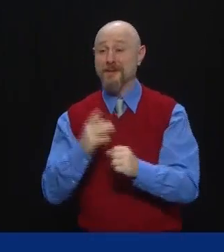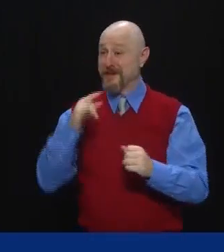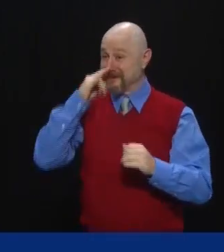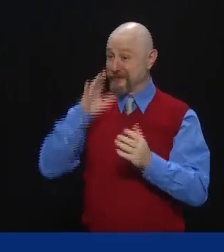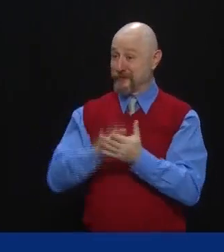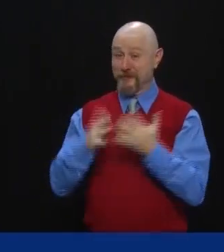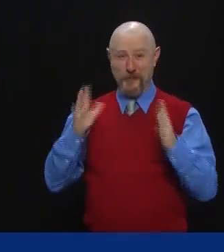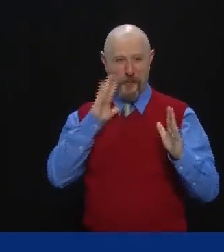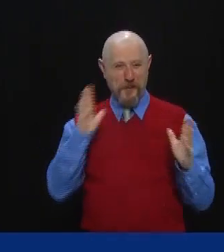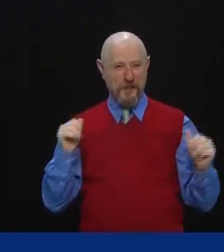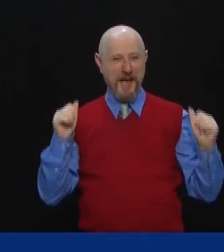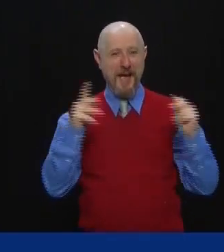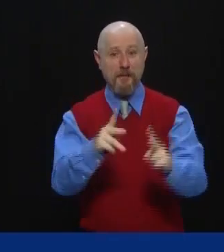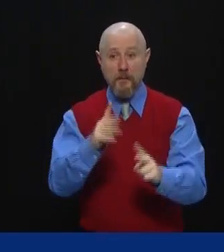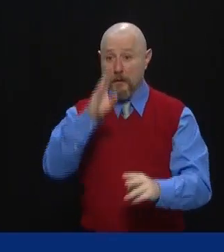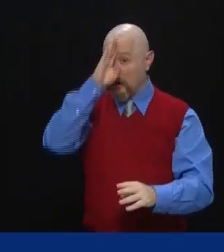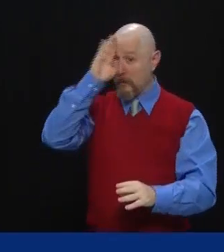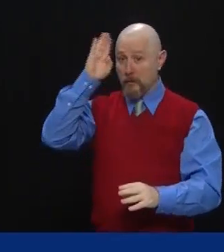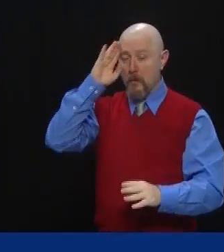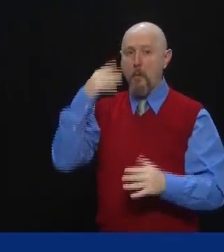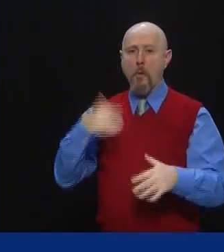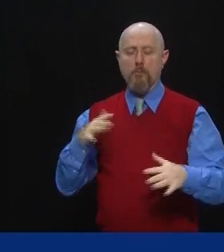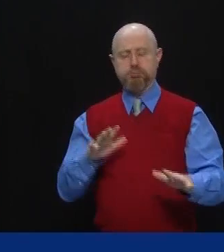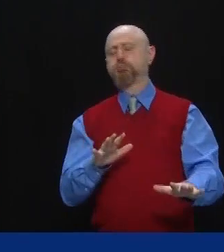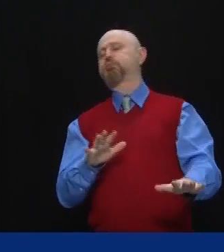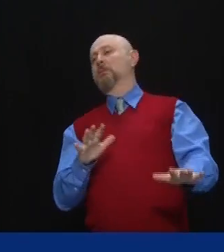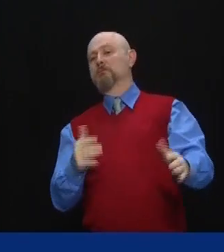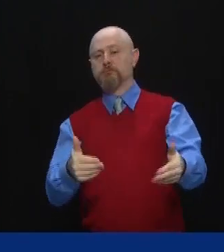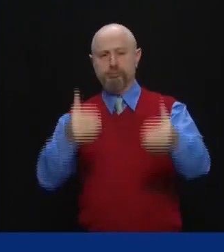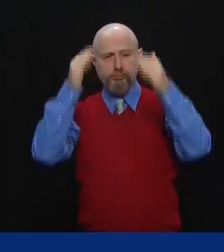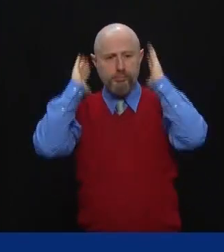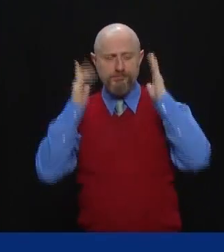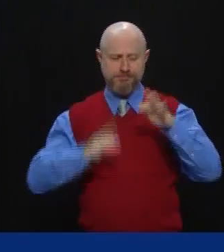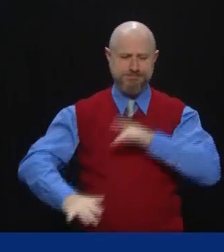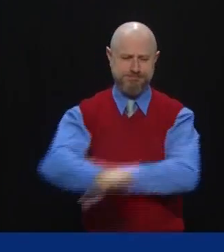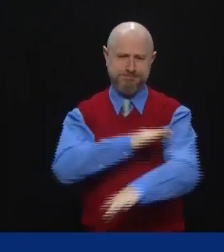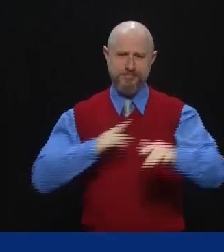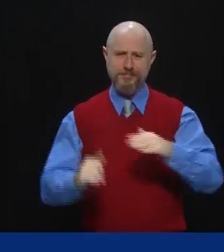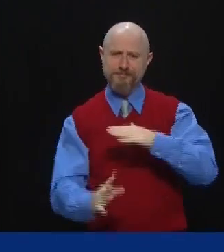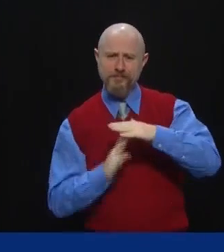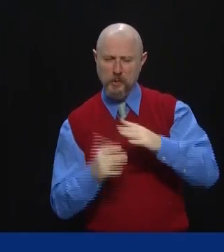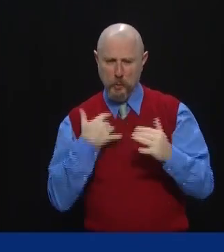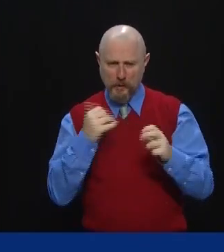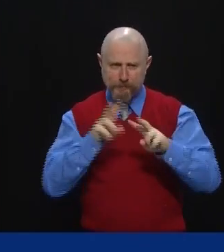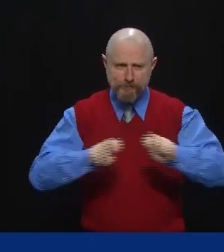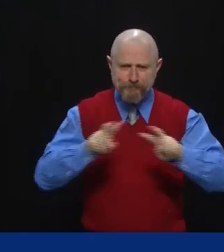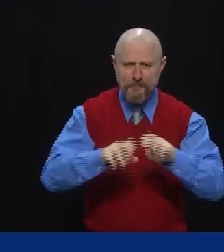SEASON, A NEW YEAR. KIDS ARE COMING BACK TO SCHOOL. OUR HOSPITALS ARE OVERSTRESSED.